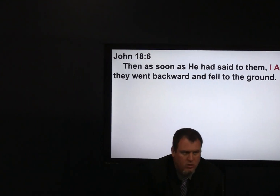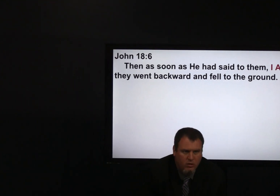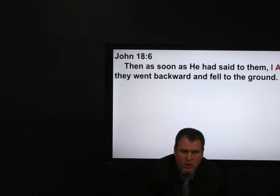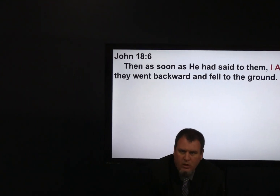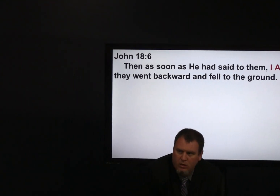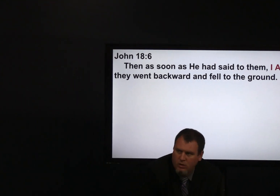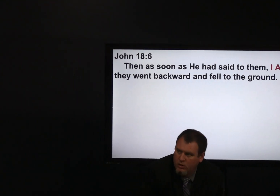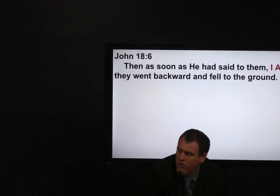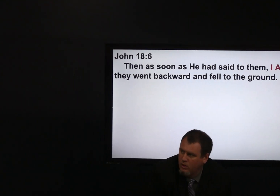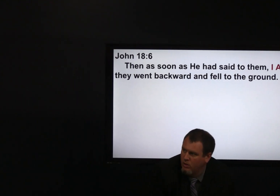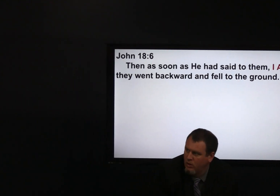with fear